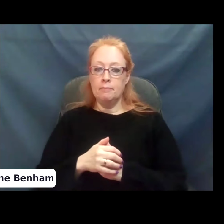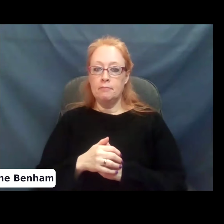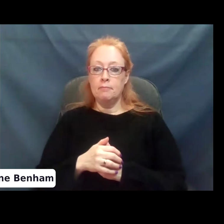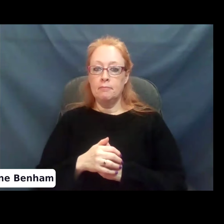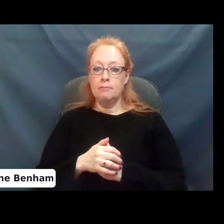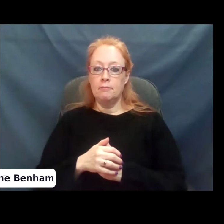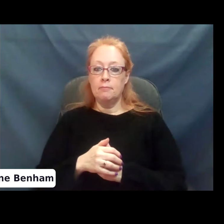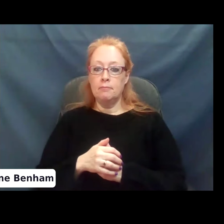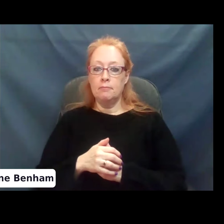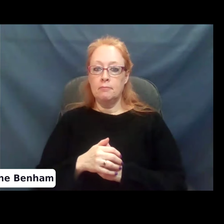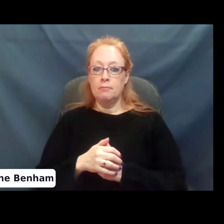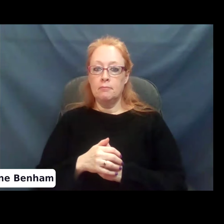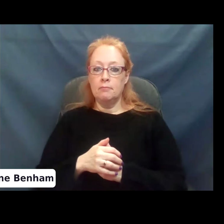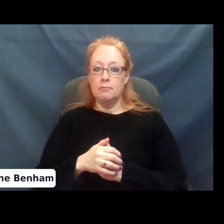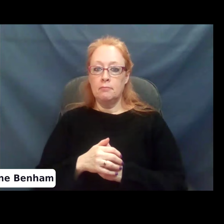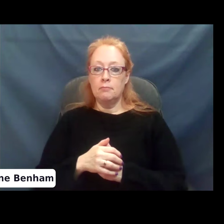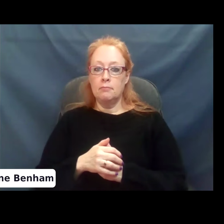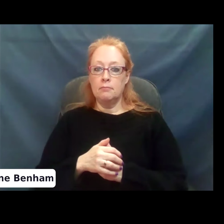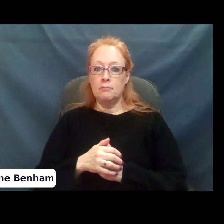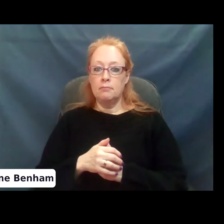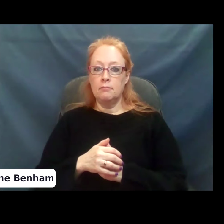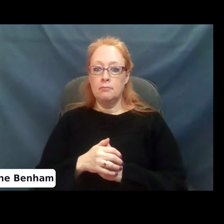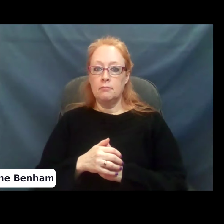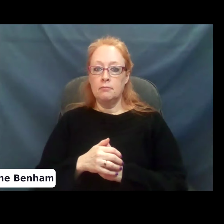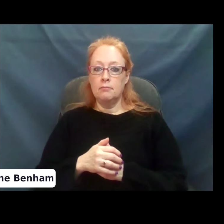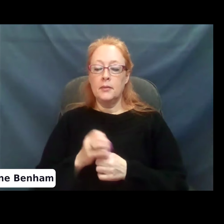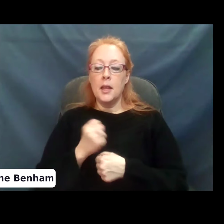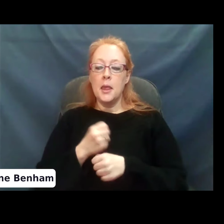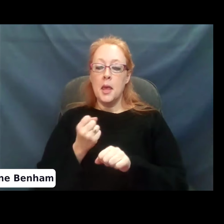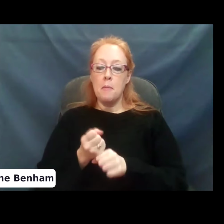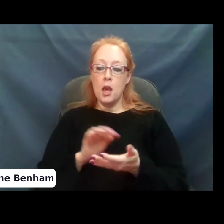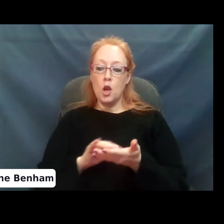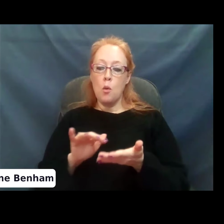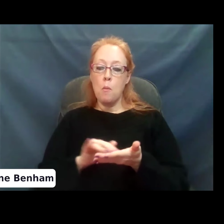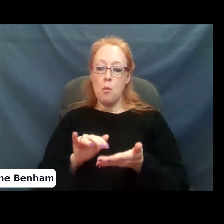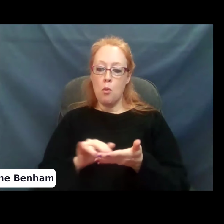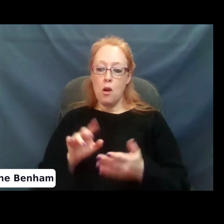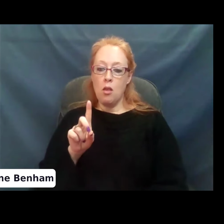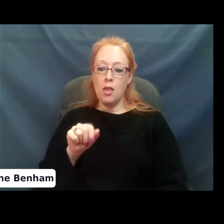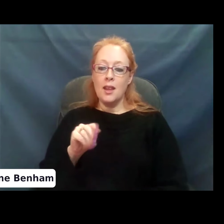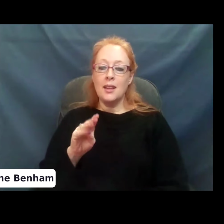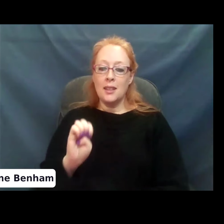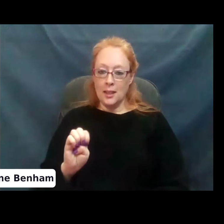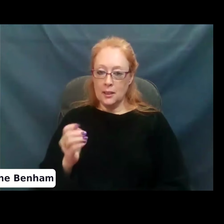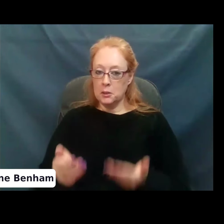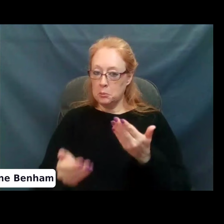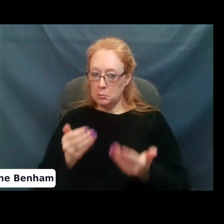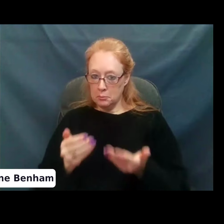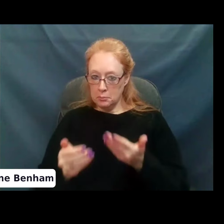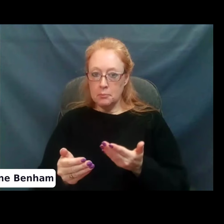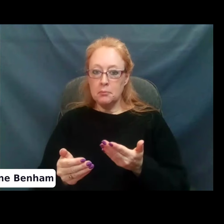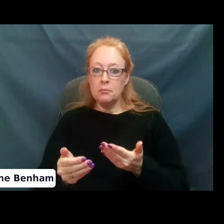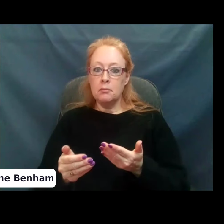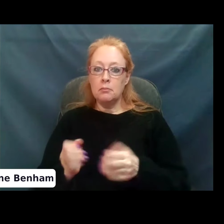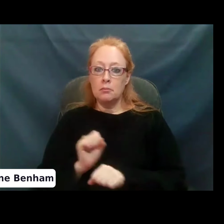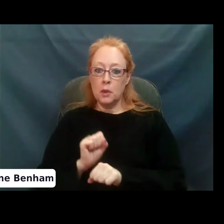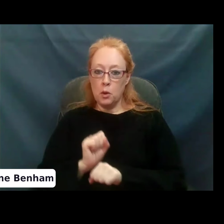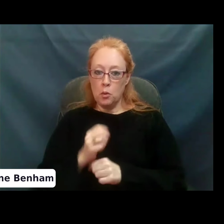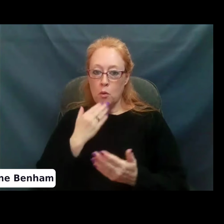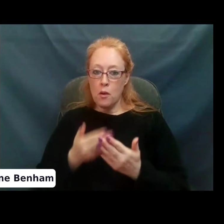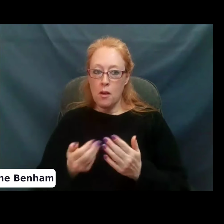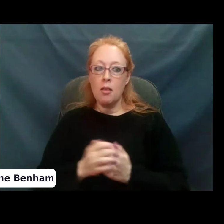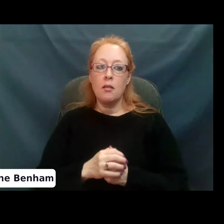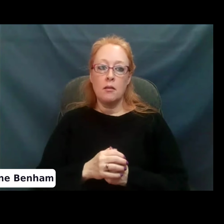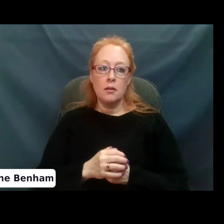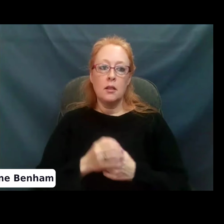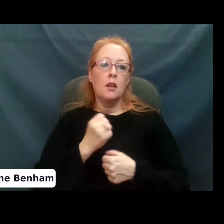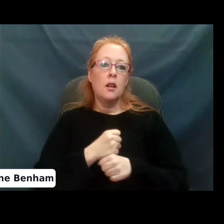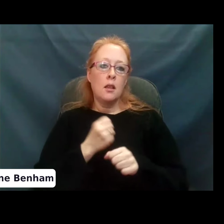That might be easier depending on the population.